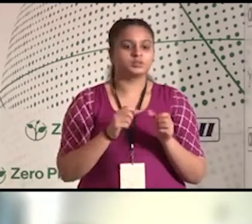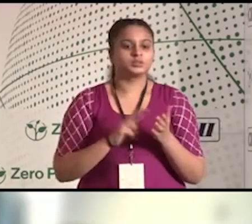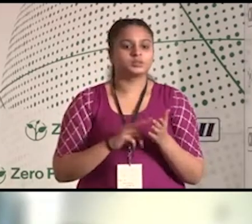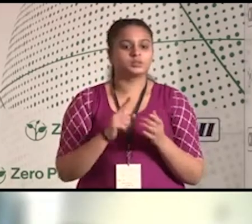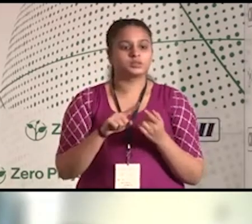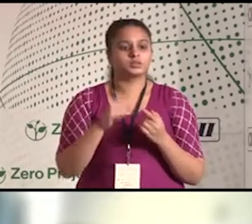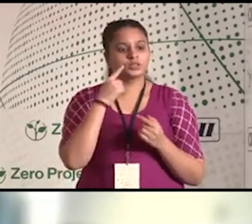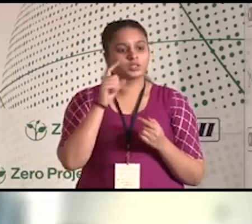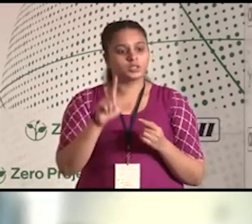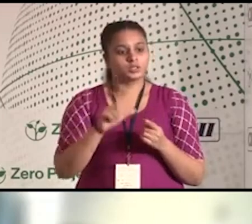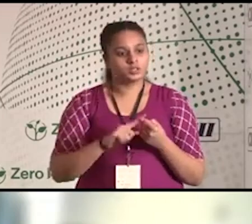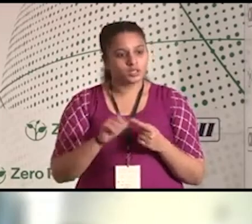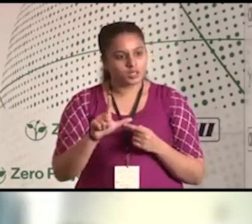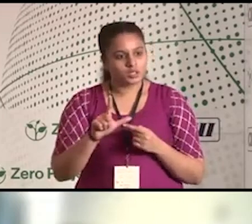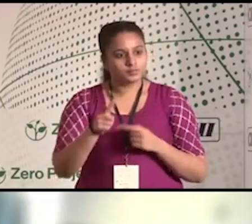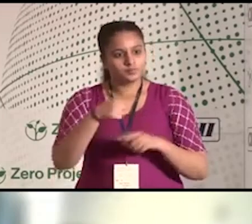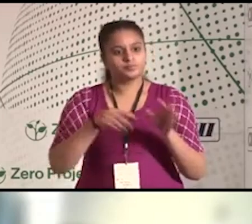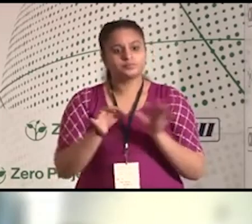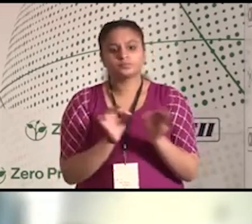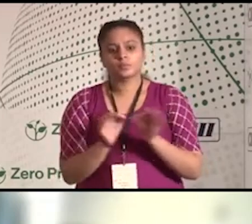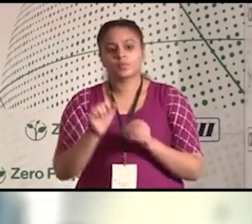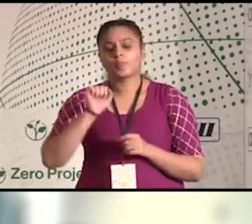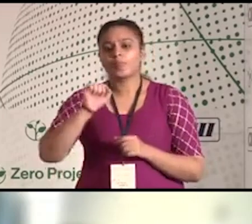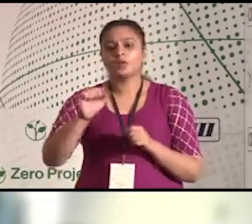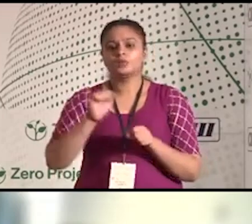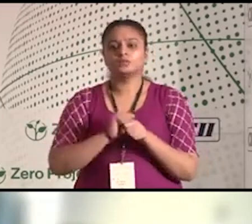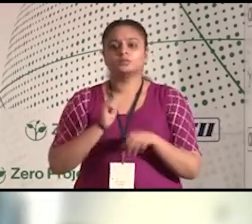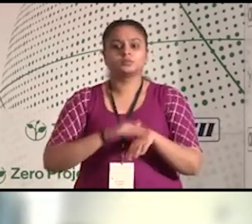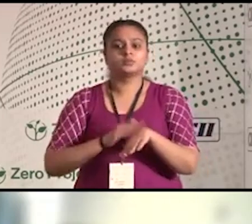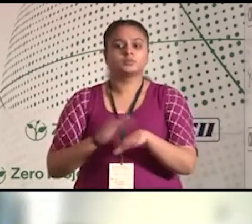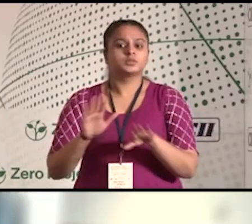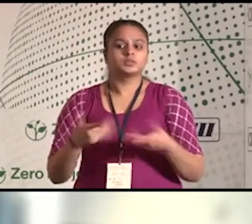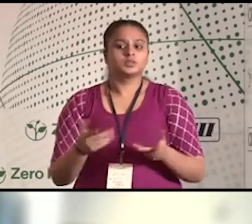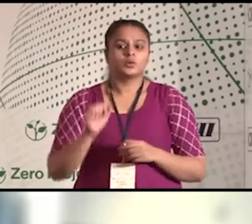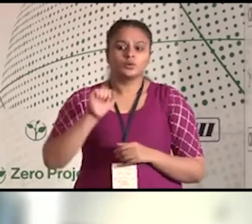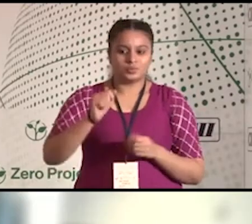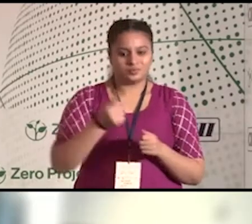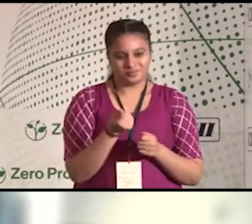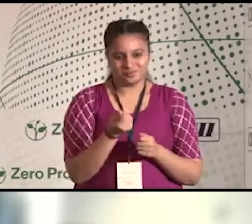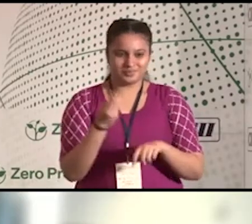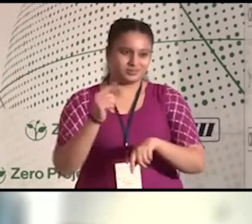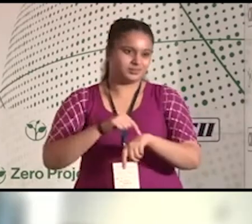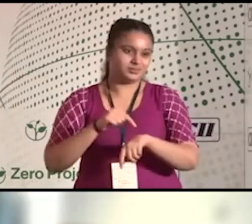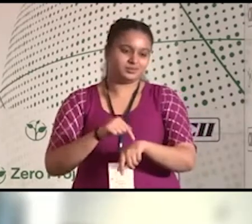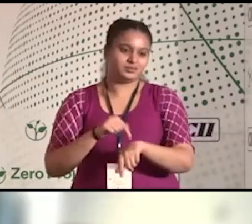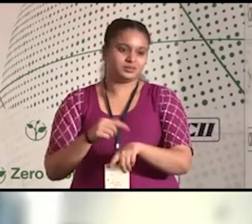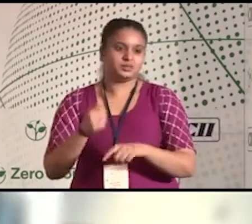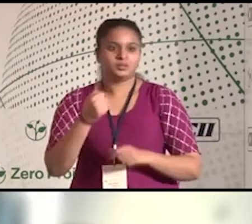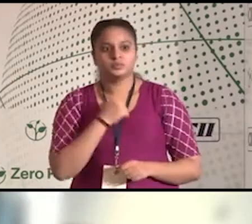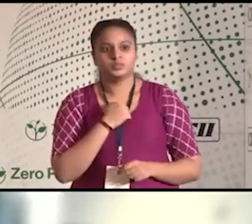how to kind of get at the core of that issue? Because many times I think they say that, but they don't do that,